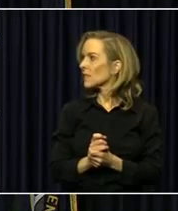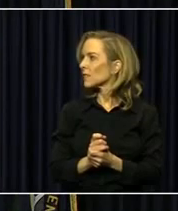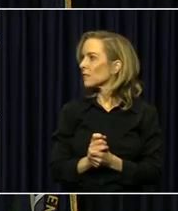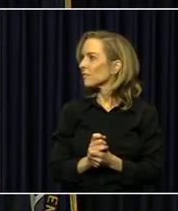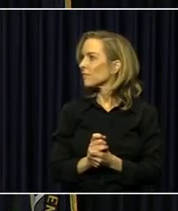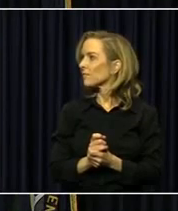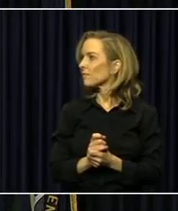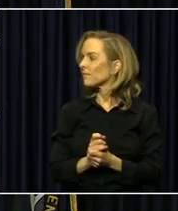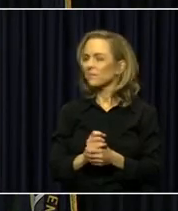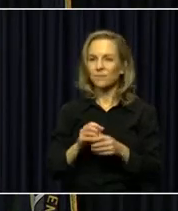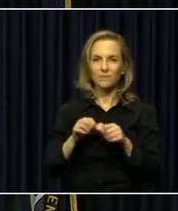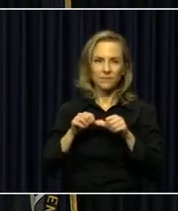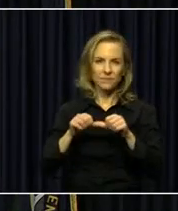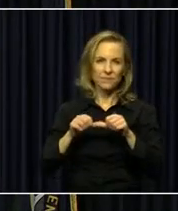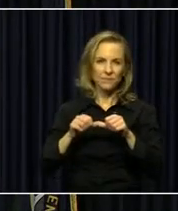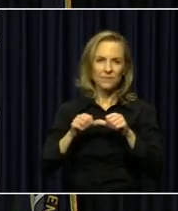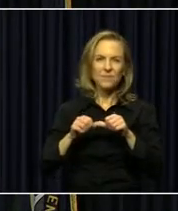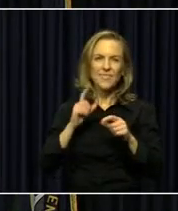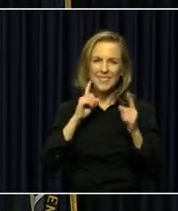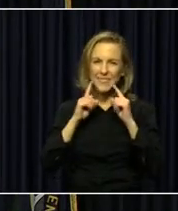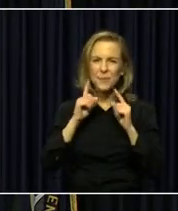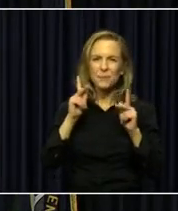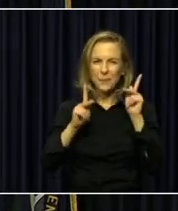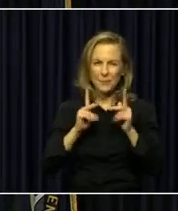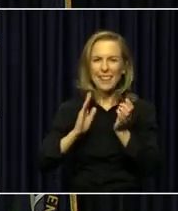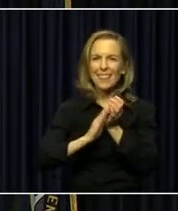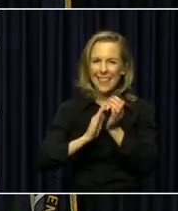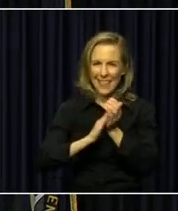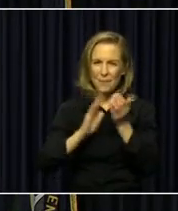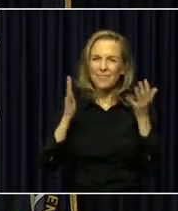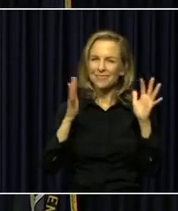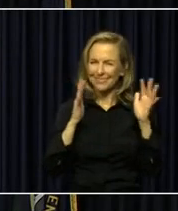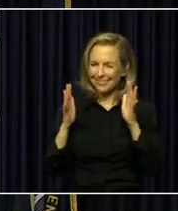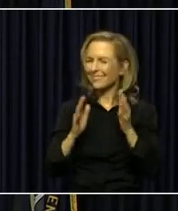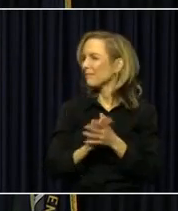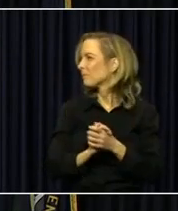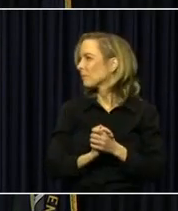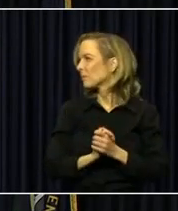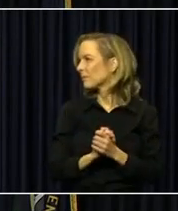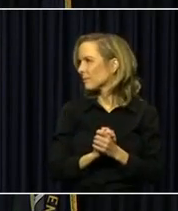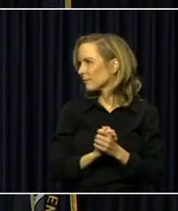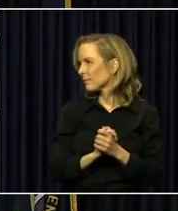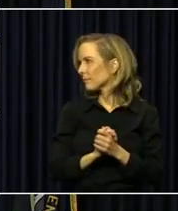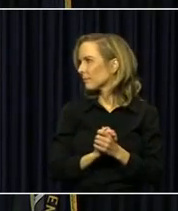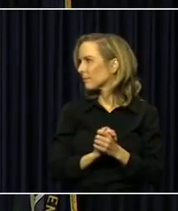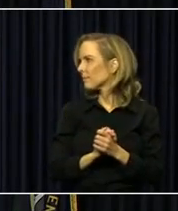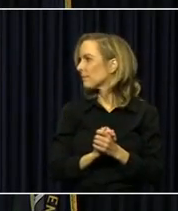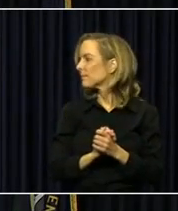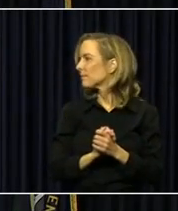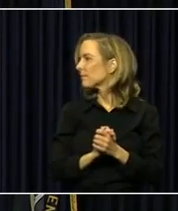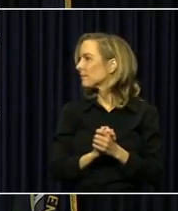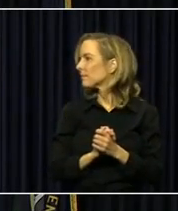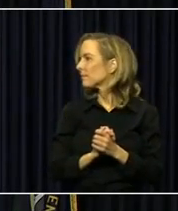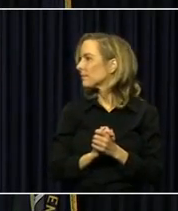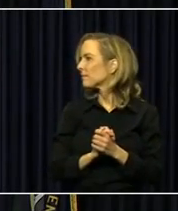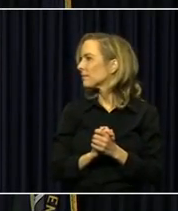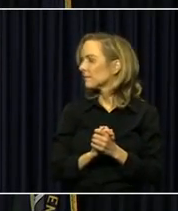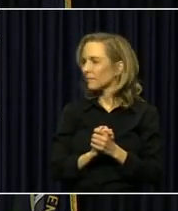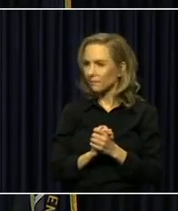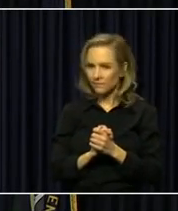SO LET'S TALK ABOUT WHERE WE ARE. FIRST, LET'S LOOK AT OUR GRAPH